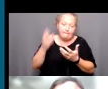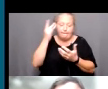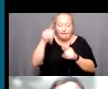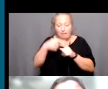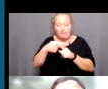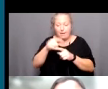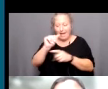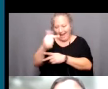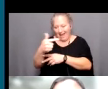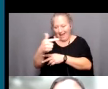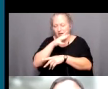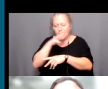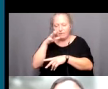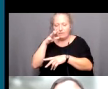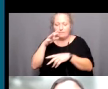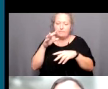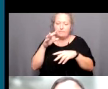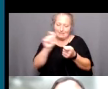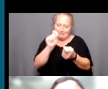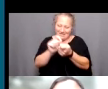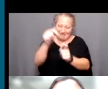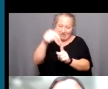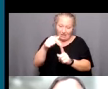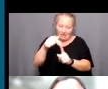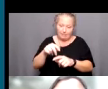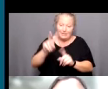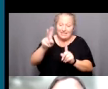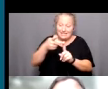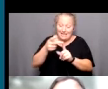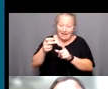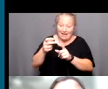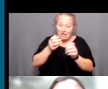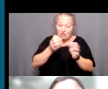specifically as well, this second strategy of workforce development, it